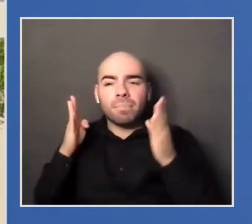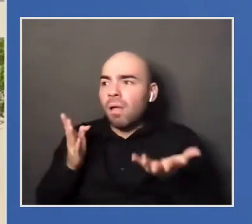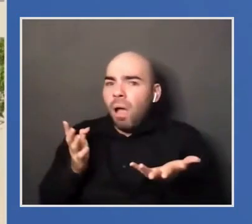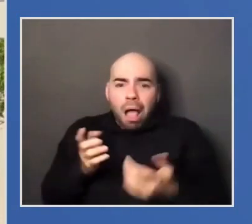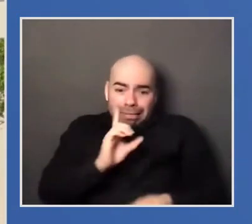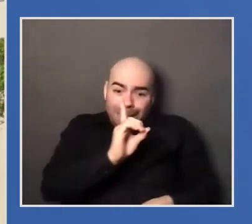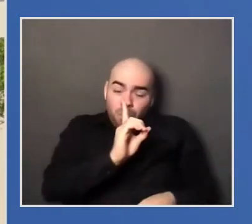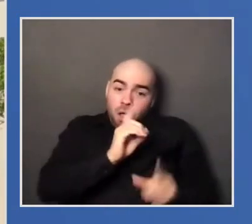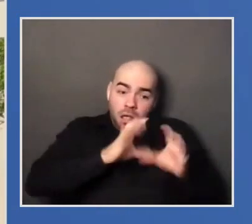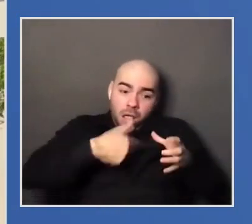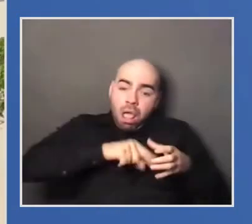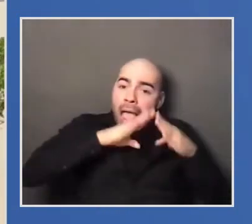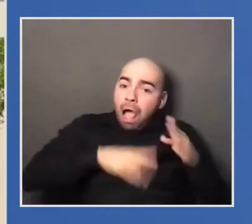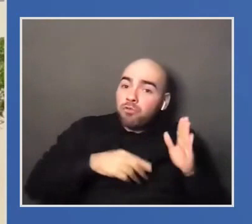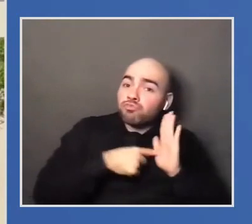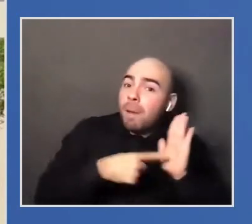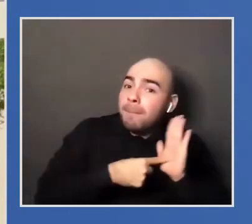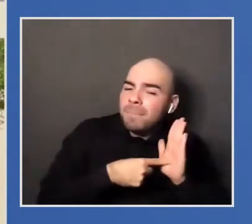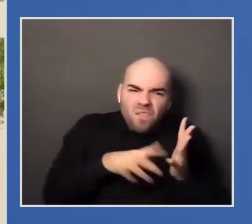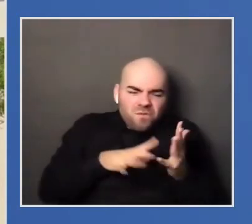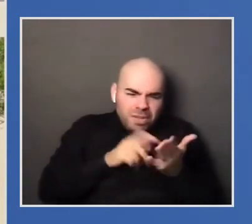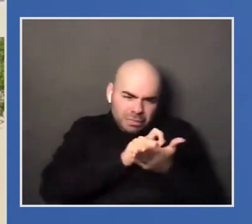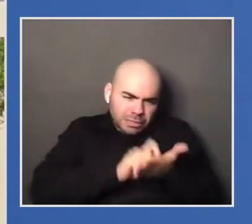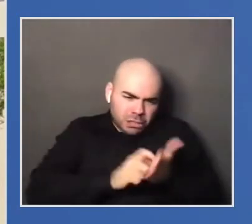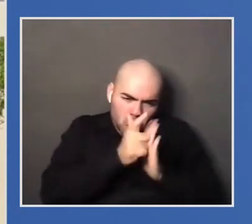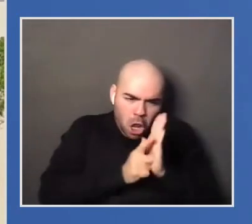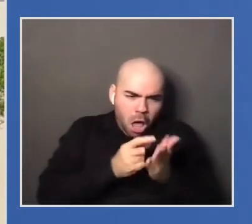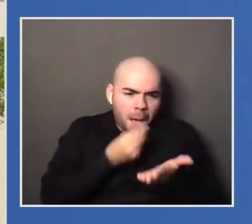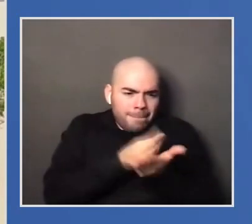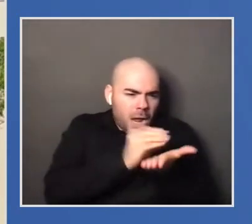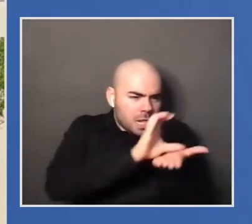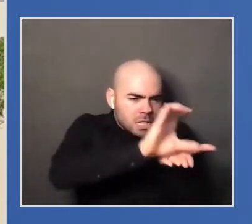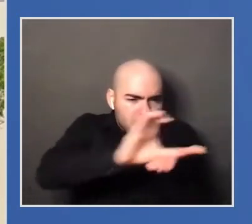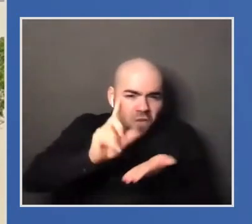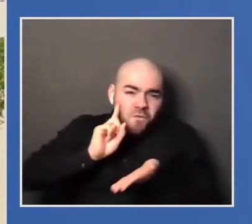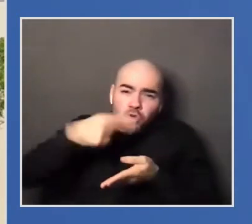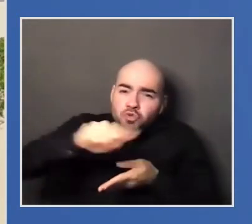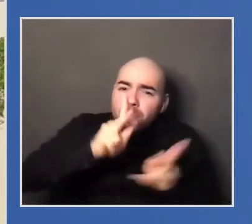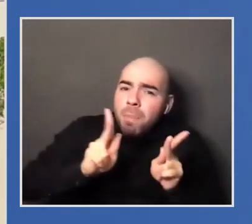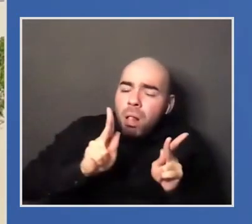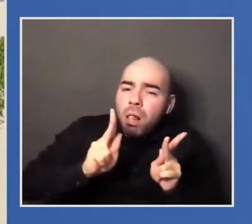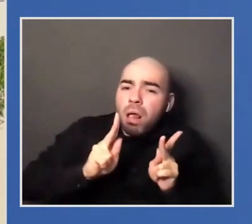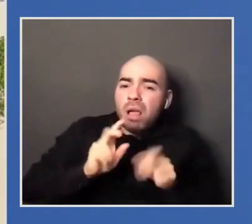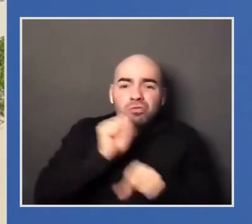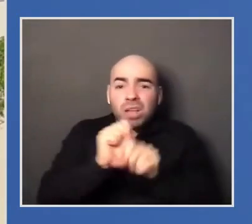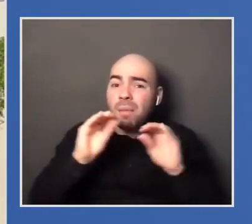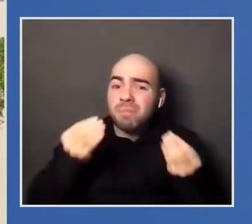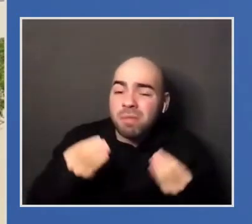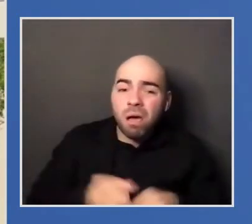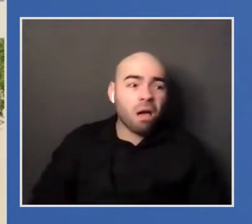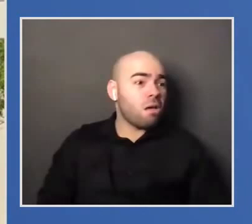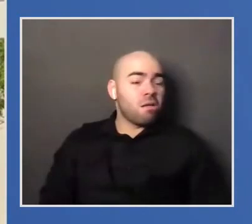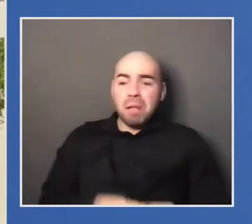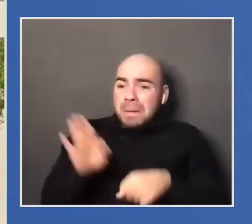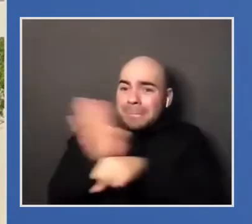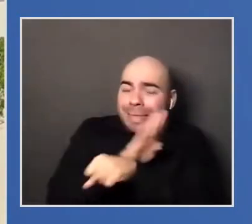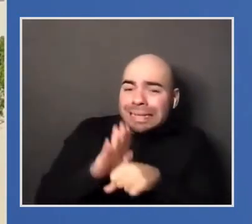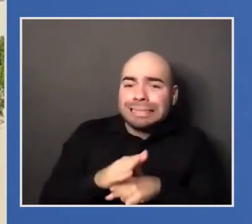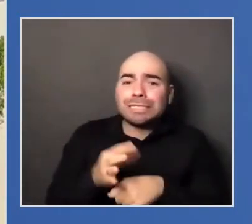PRESIDENT KENNEDY SAID WHEN HE PROMISED TO SEND US TO THE MOON IN A SPEECH.